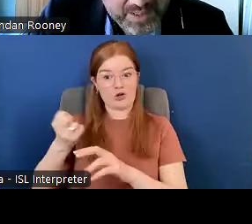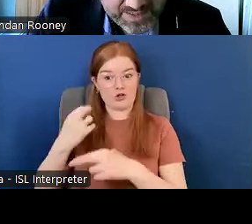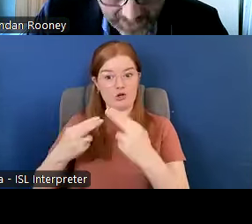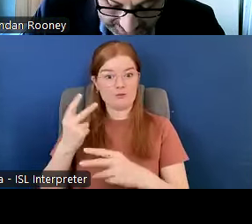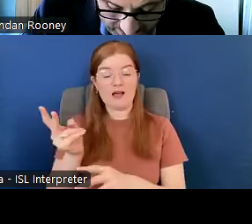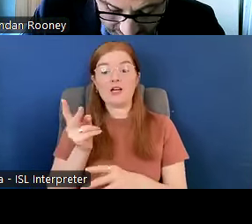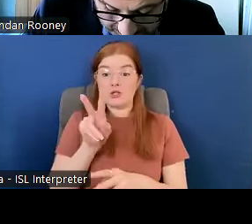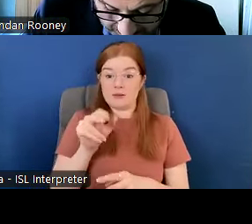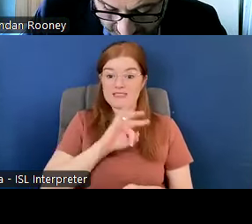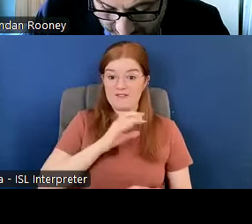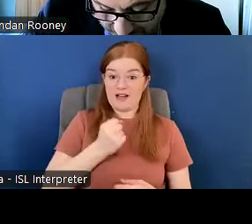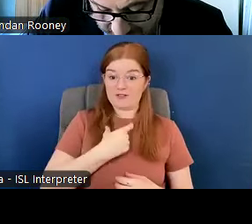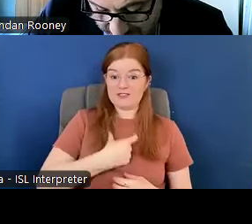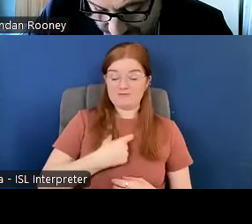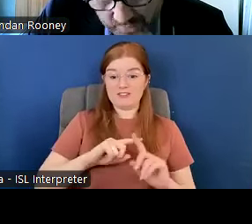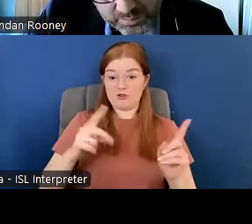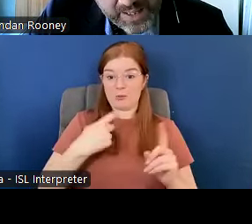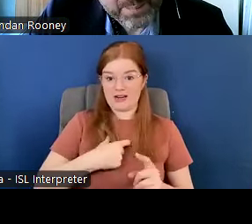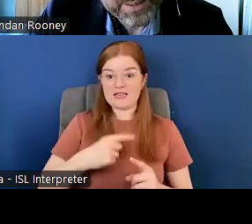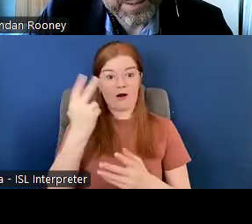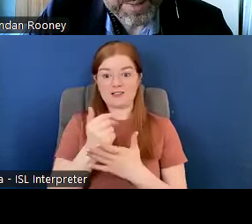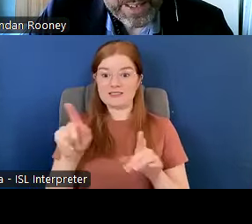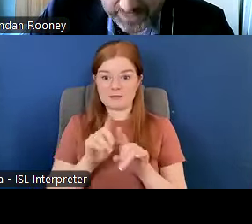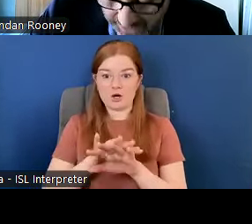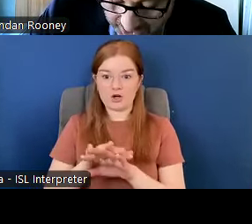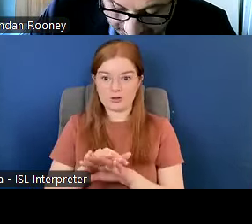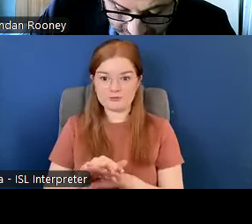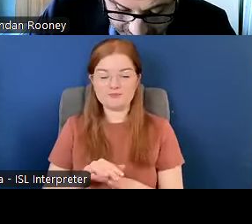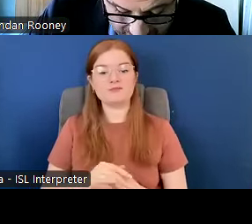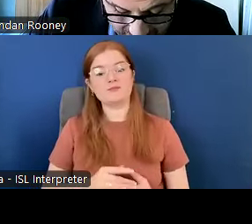personalities, however, whose capacity, or perhaps their inclination to adhere